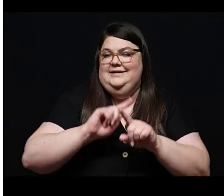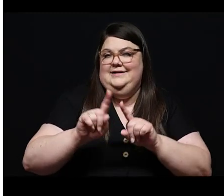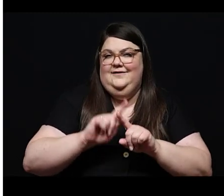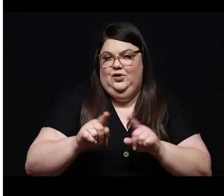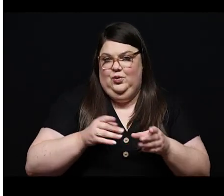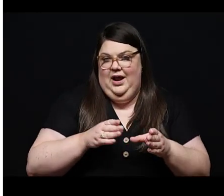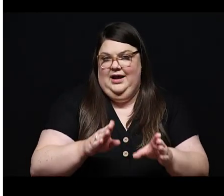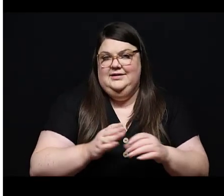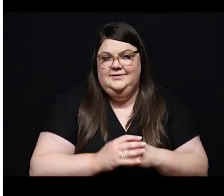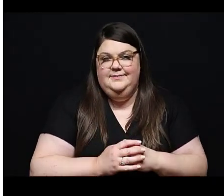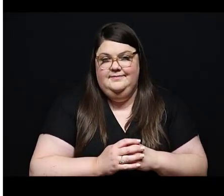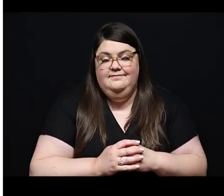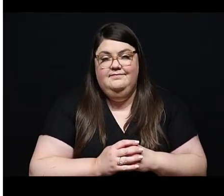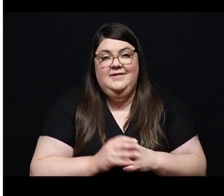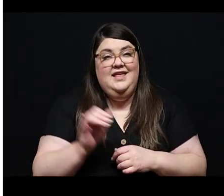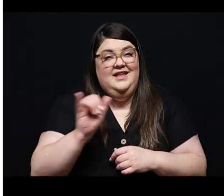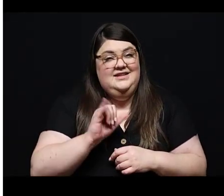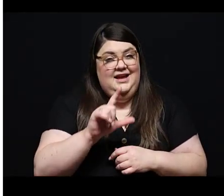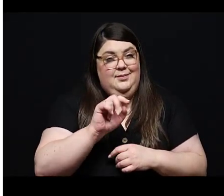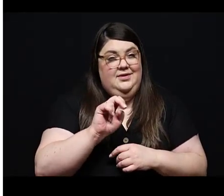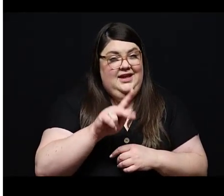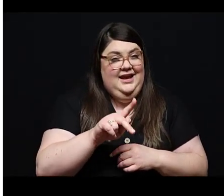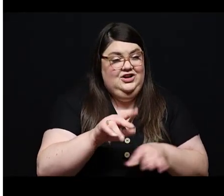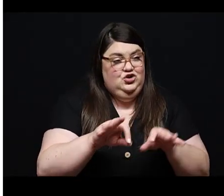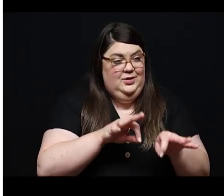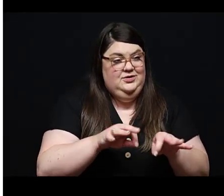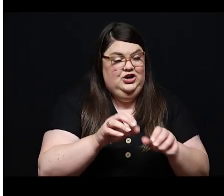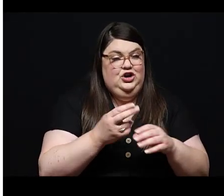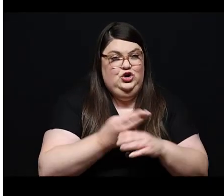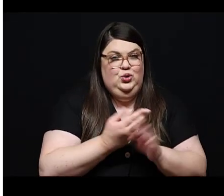When the same link description is used in multiple places, readers